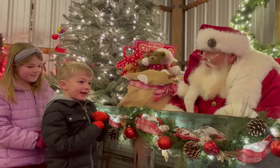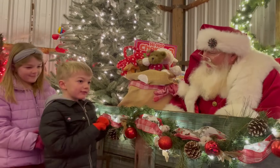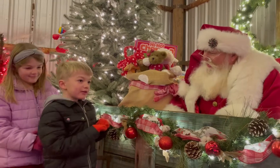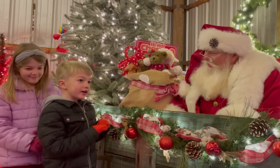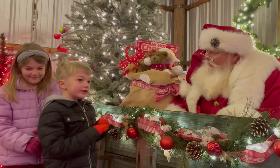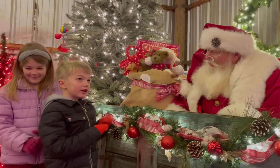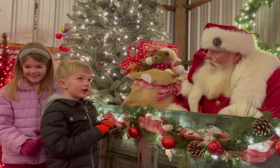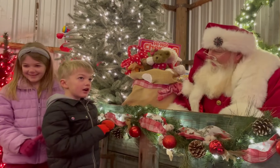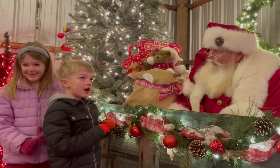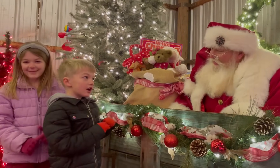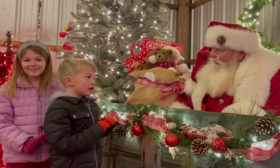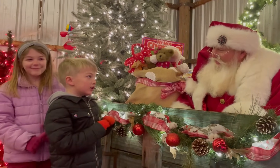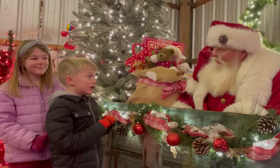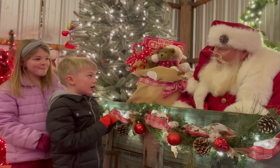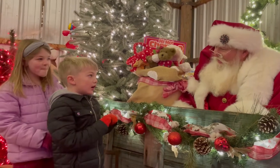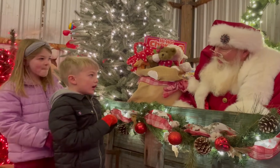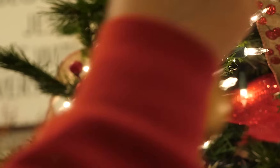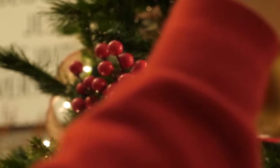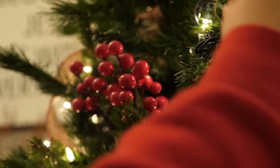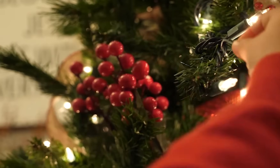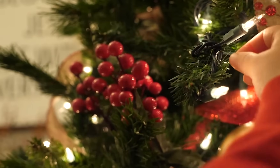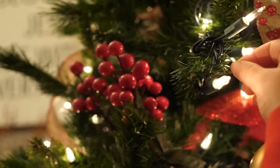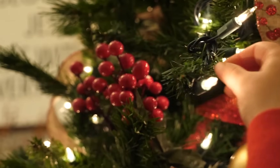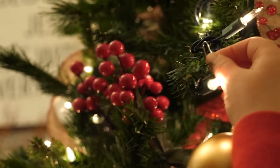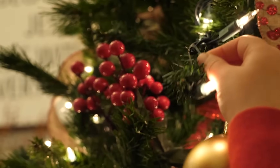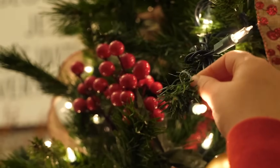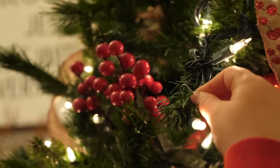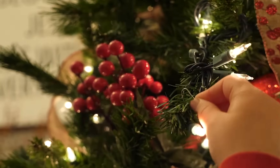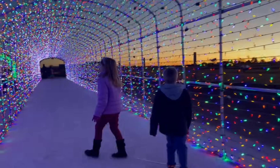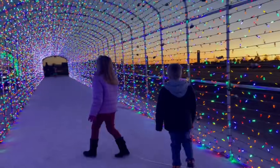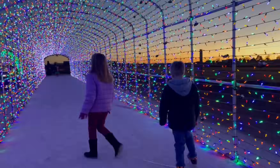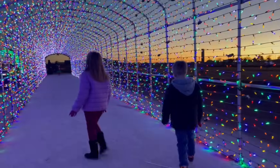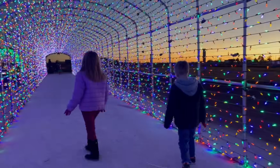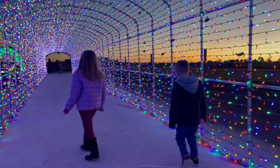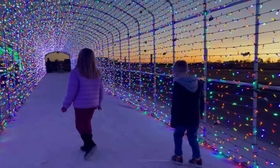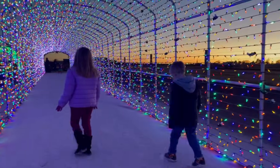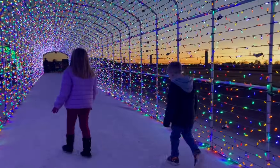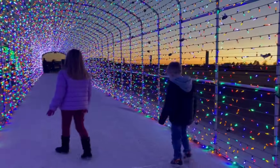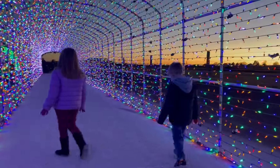do all the Christmas festivities, including decorating our house, looking at Christmas lights,